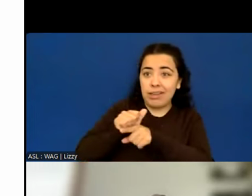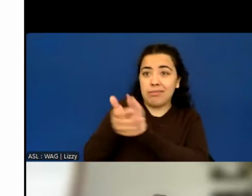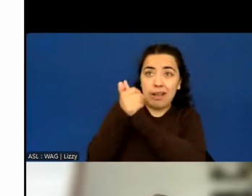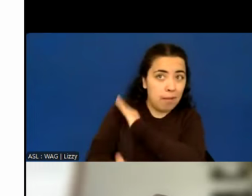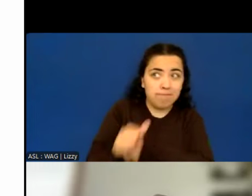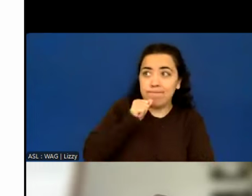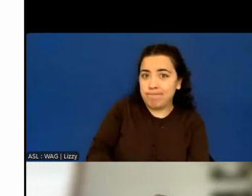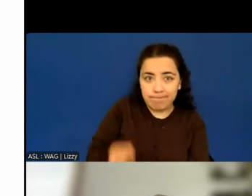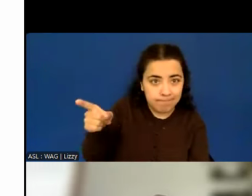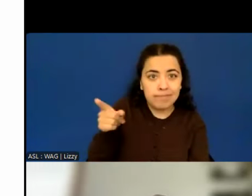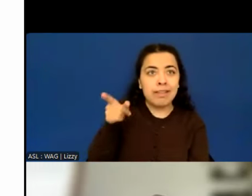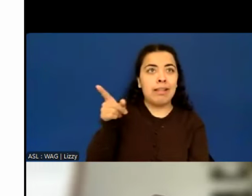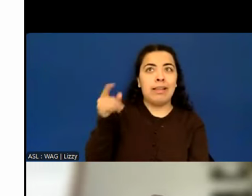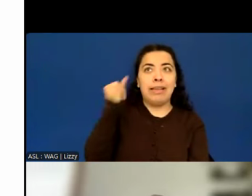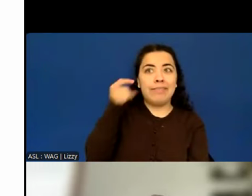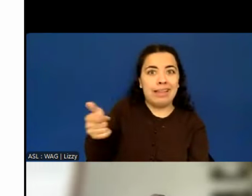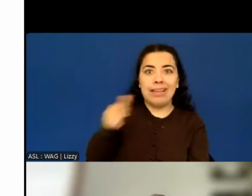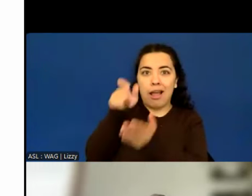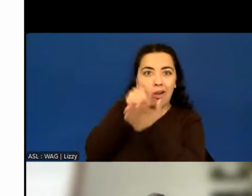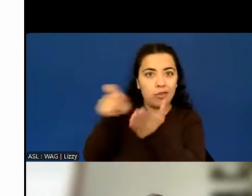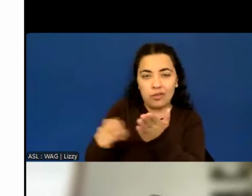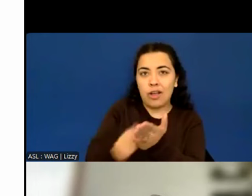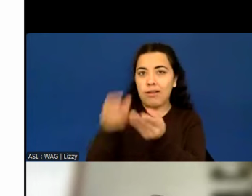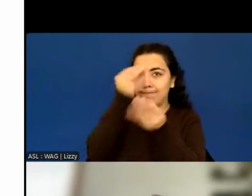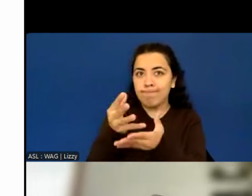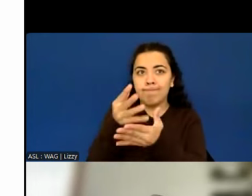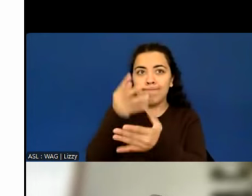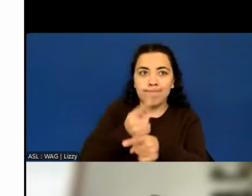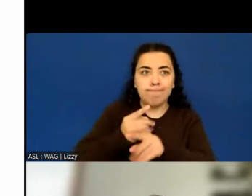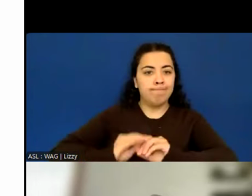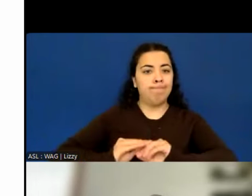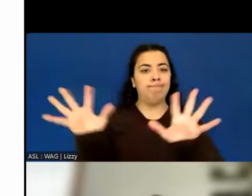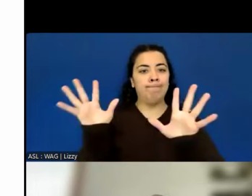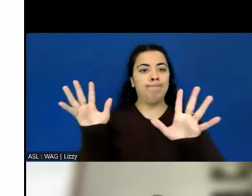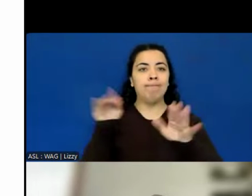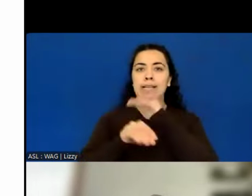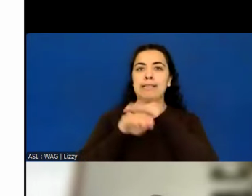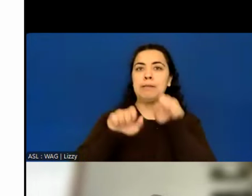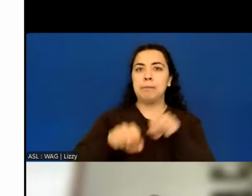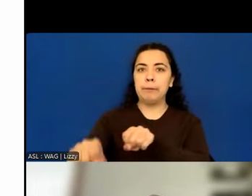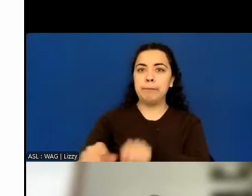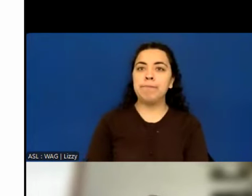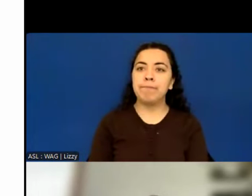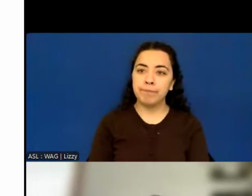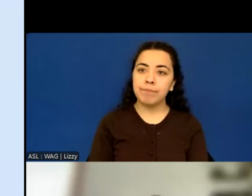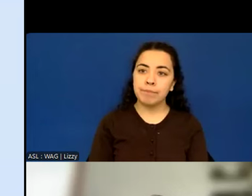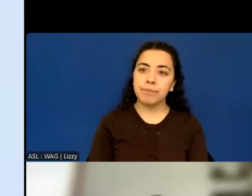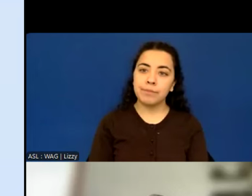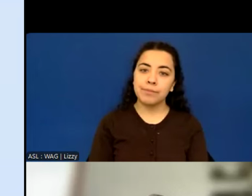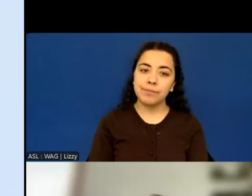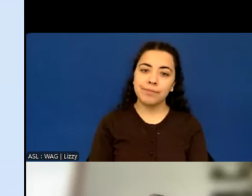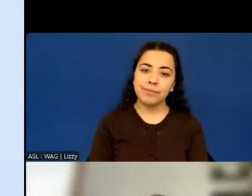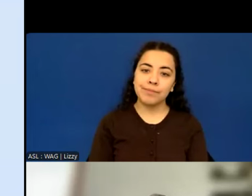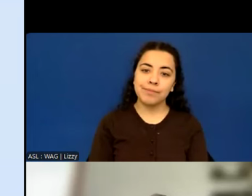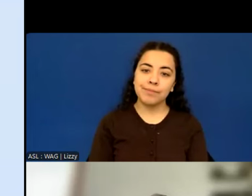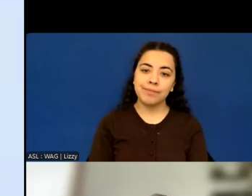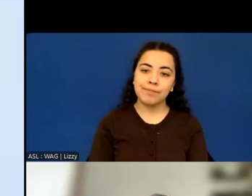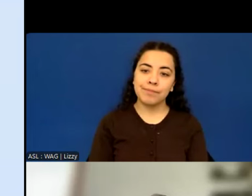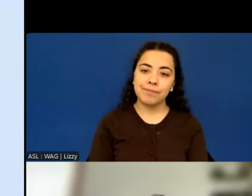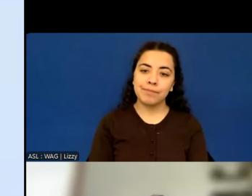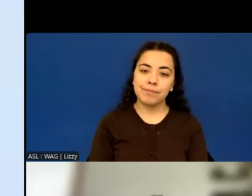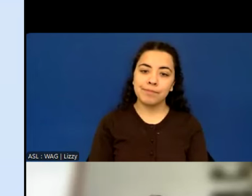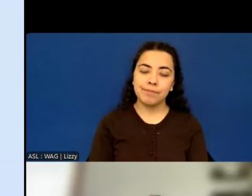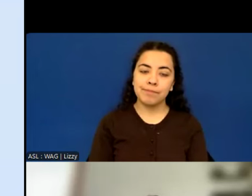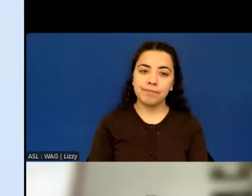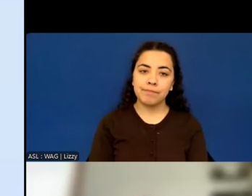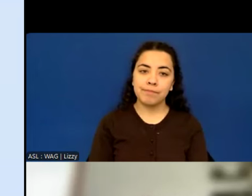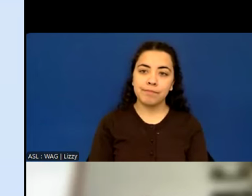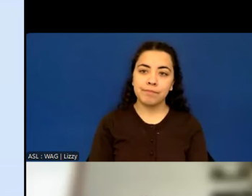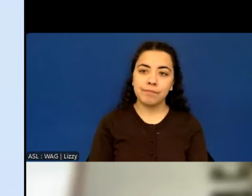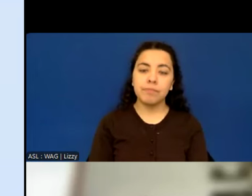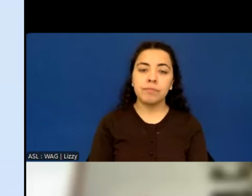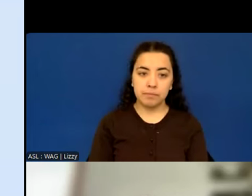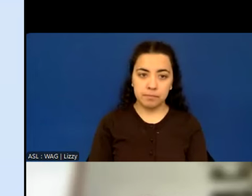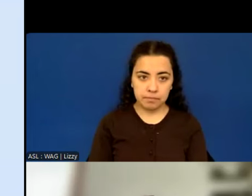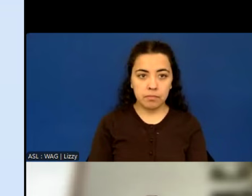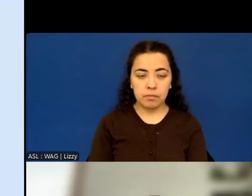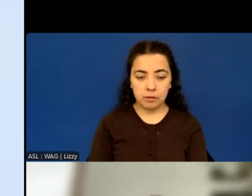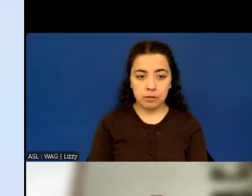and doesn't write content that is accessible. Part of the project managers' and product owners'